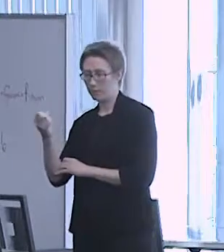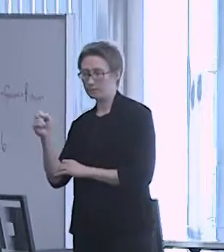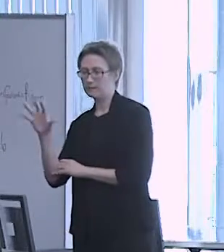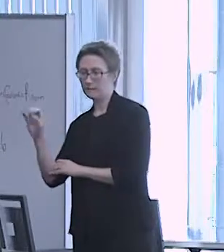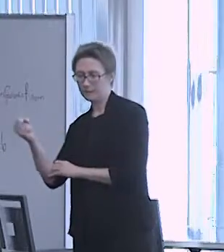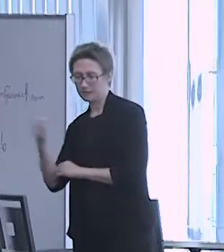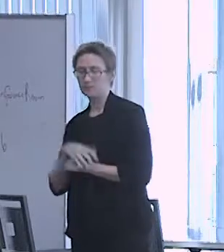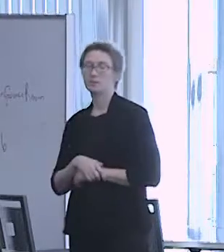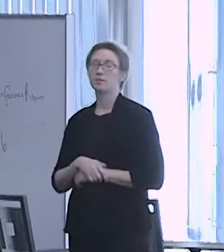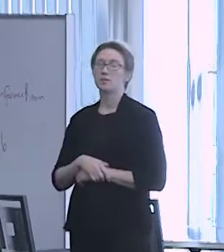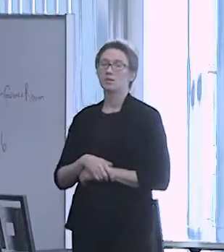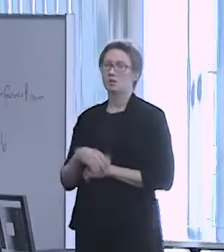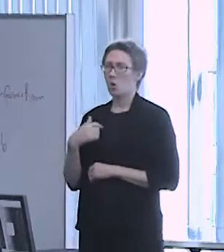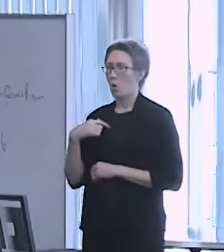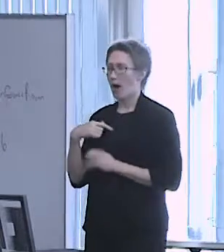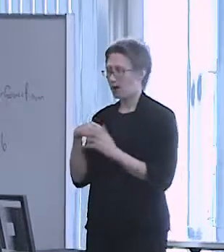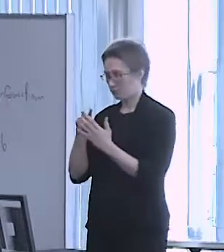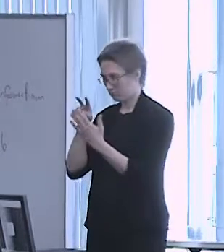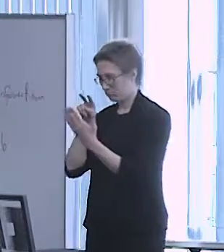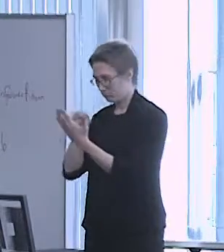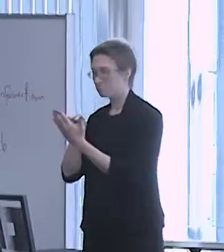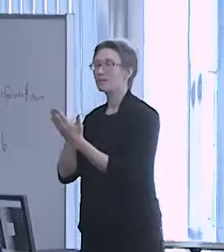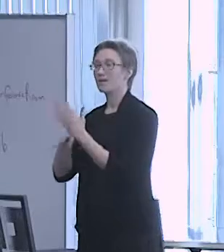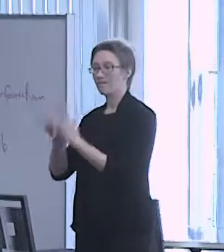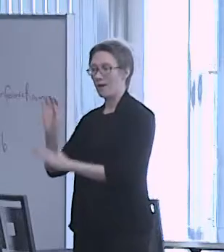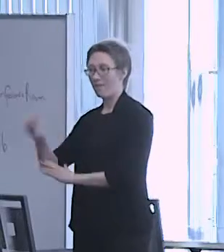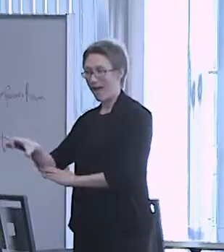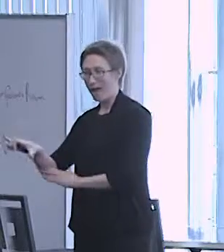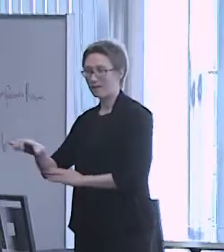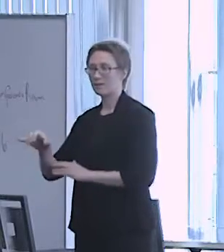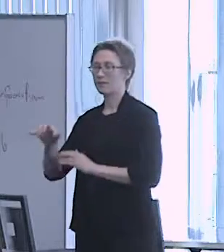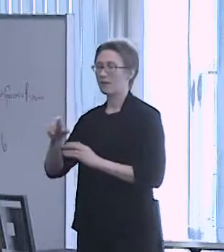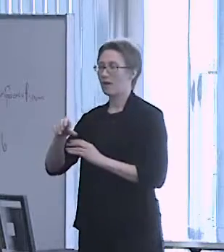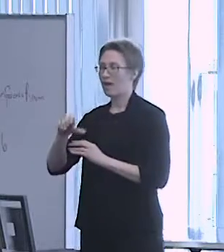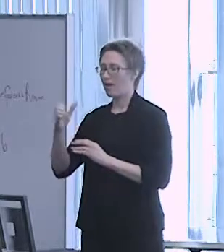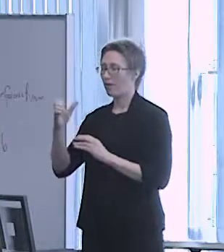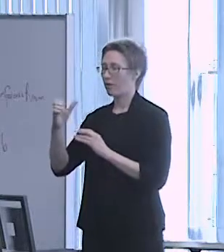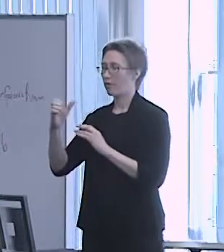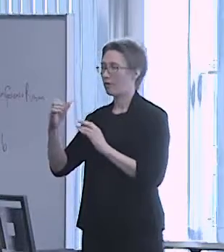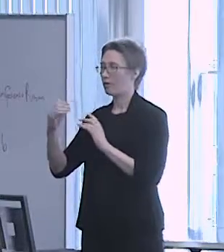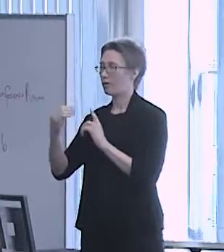It took me finding out about that, and other accounts to put a name to what I was feeling.